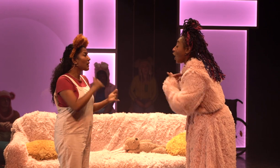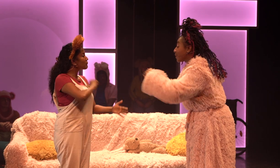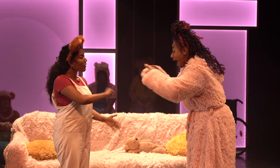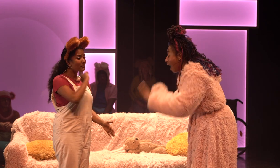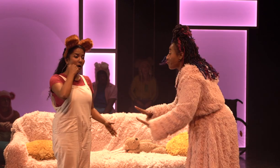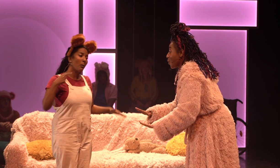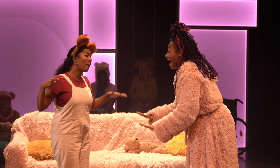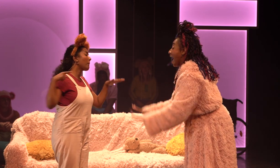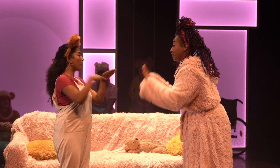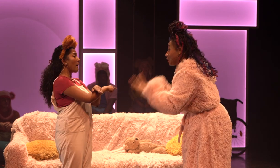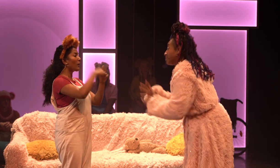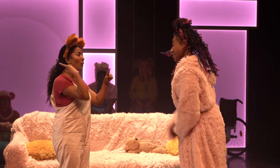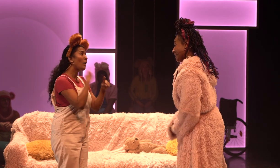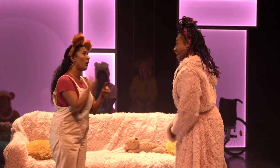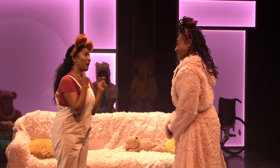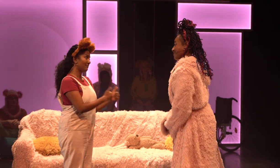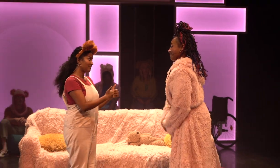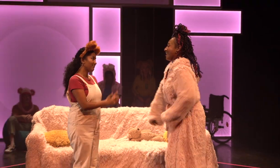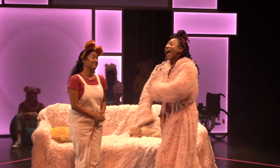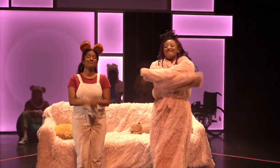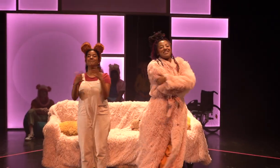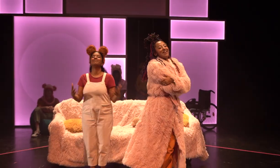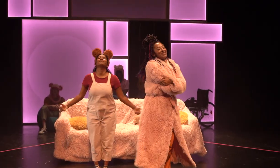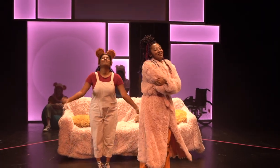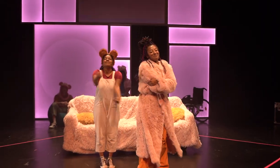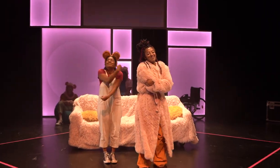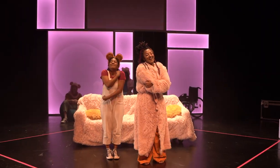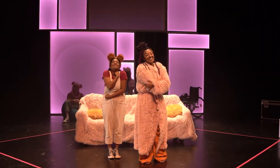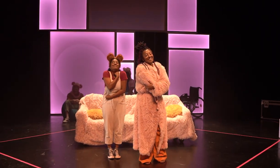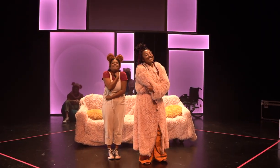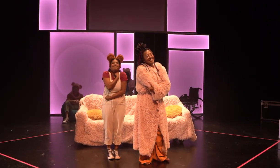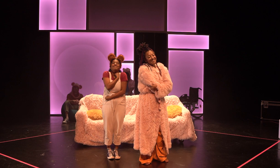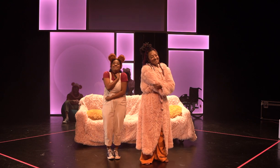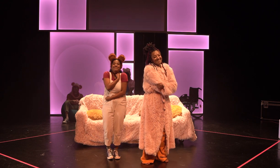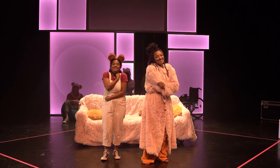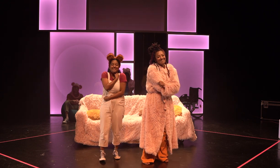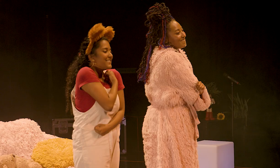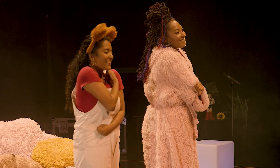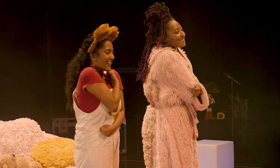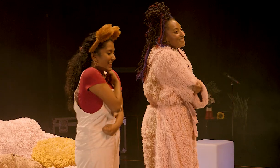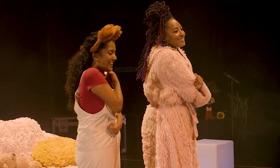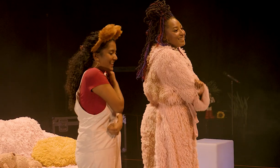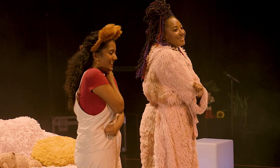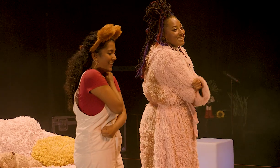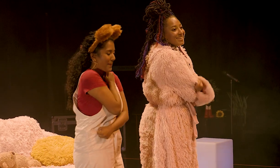promise, I'll get out of your hair as soon as I can, and we gave each other a